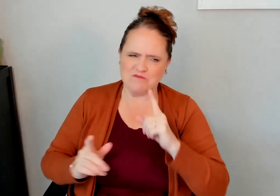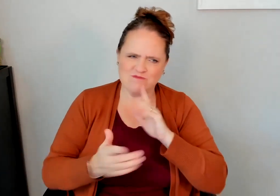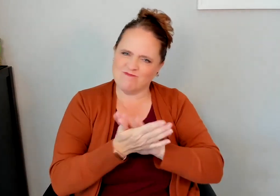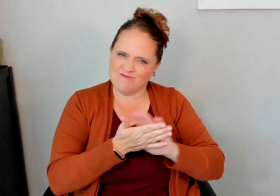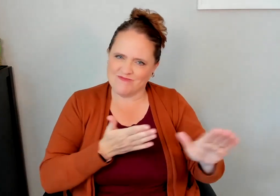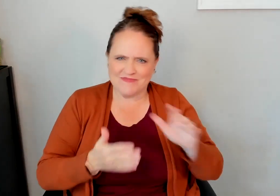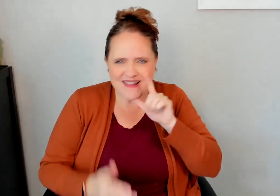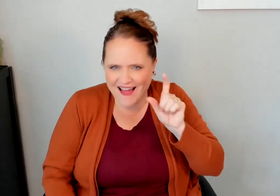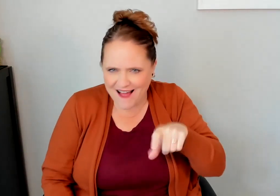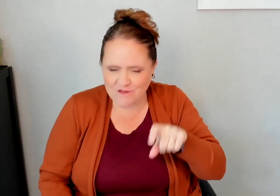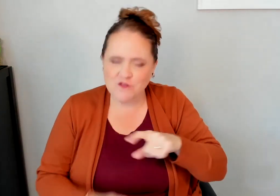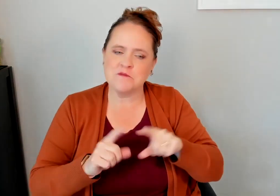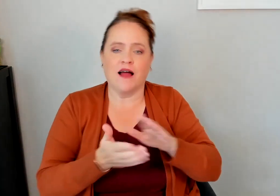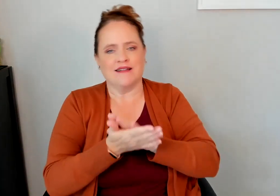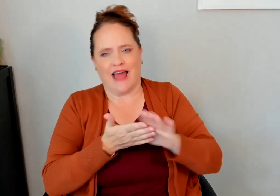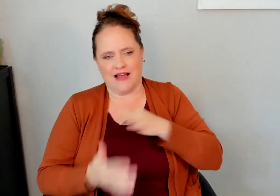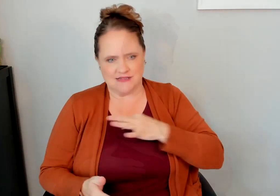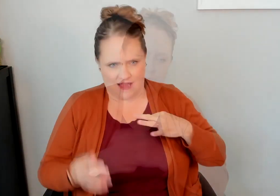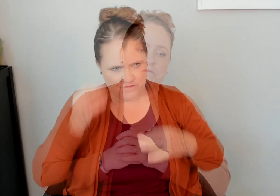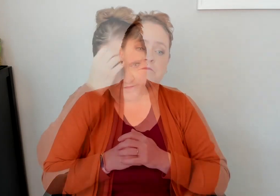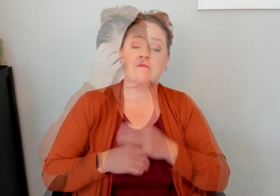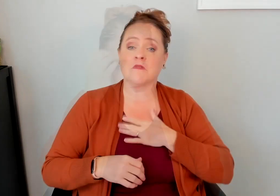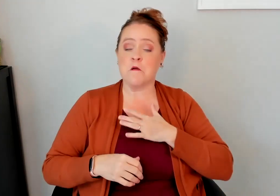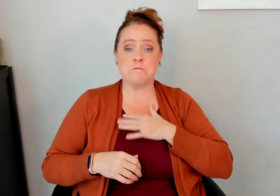so they could find it quickly he definitely didn't have to do that and i thought it was really nice